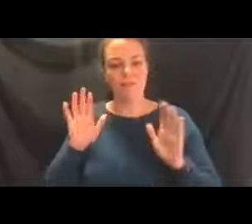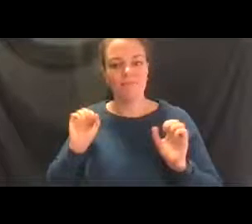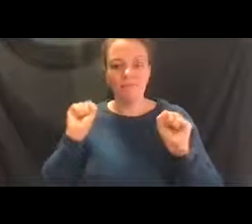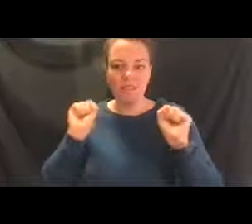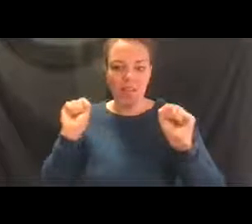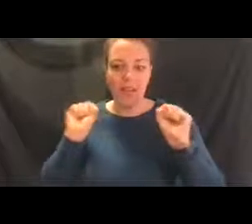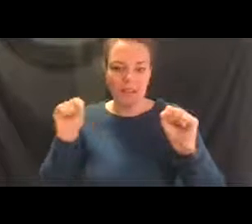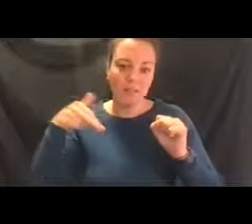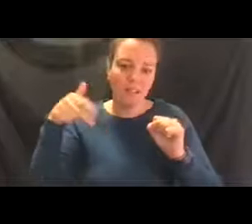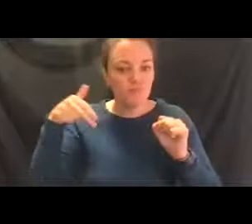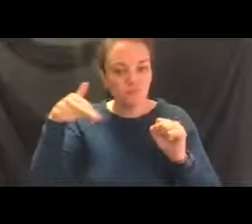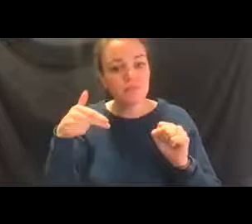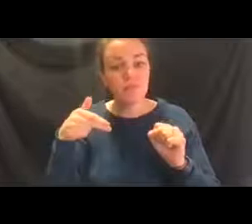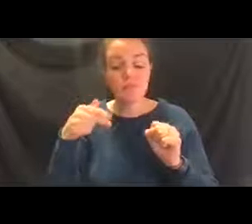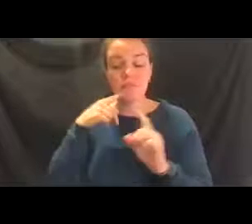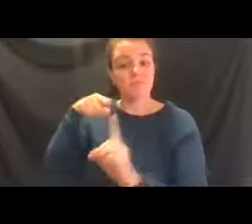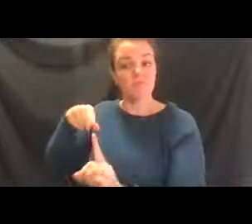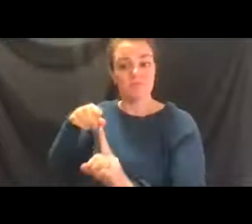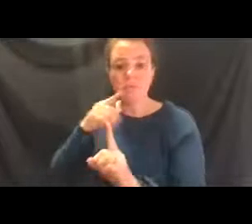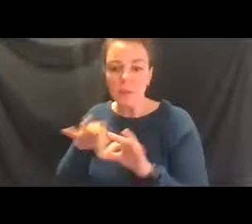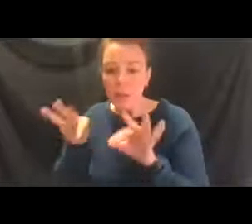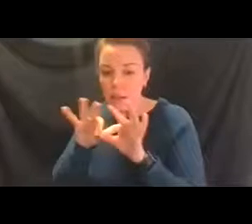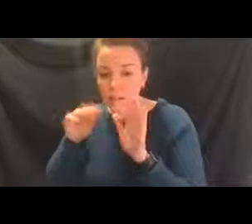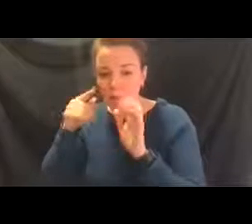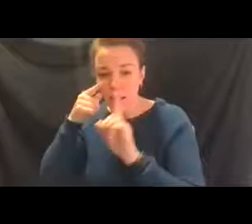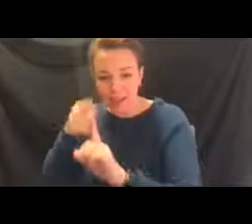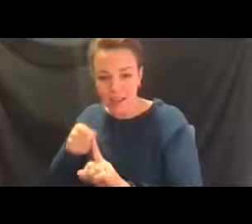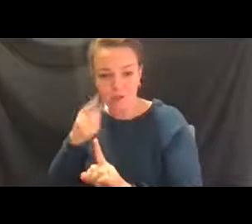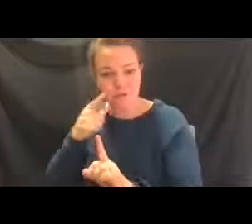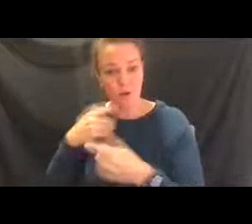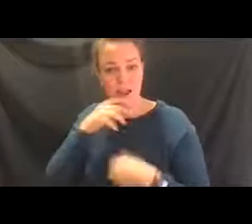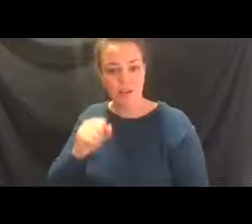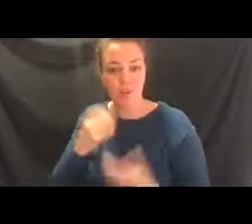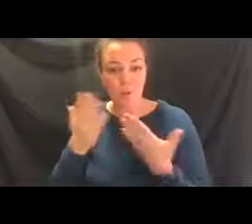we're looking at the key indicators of aging: good physical and mental health,